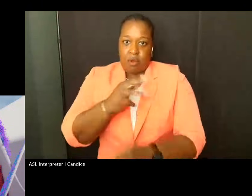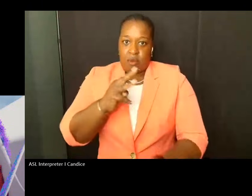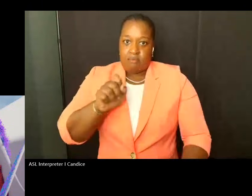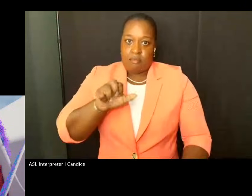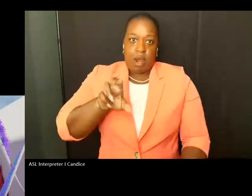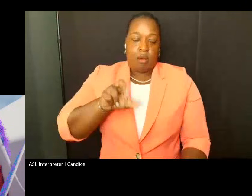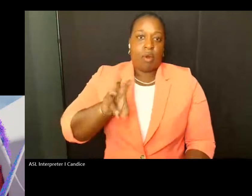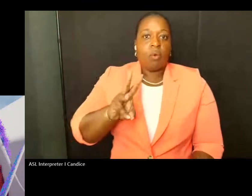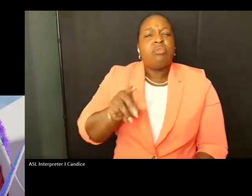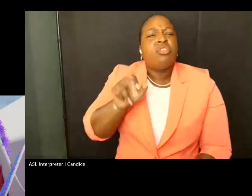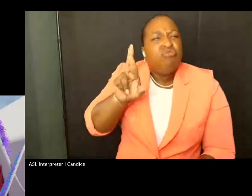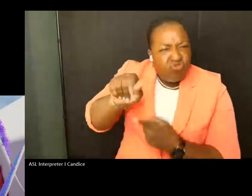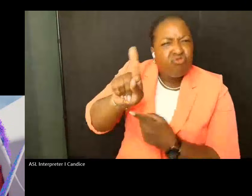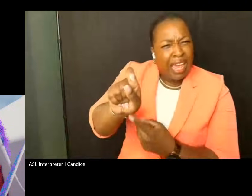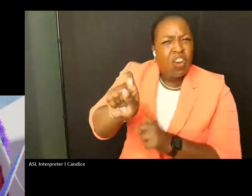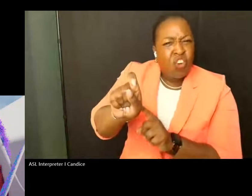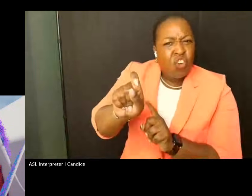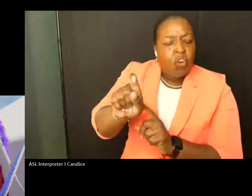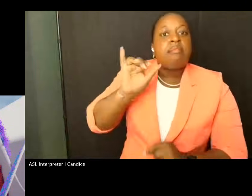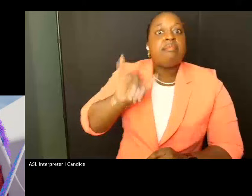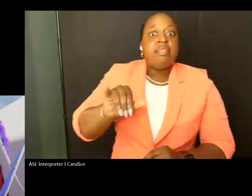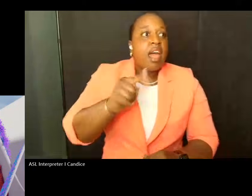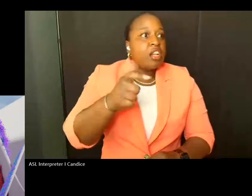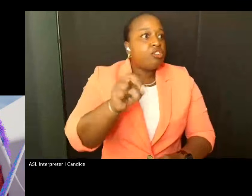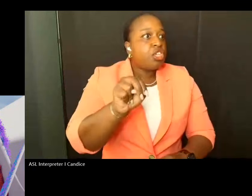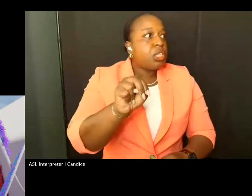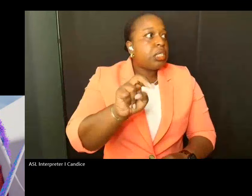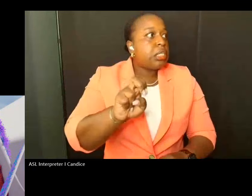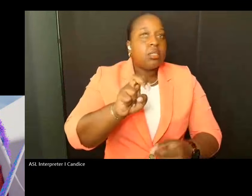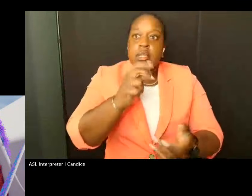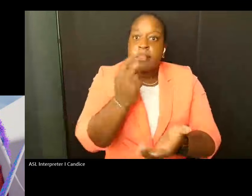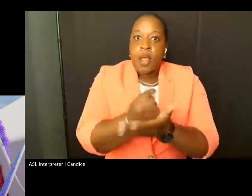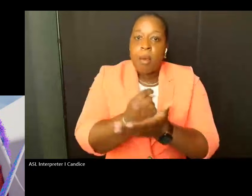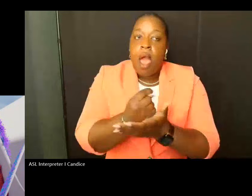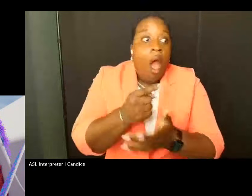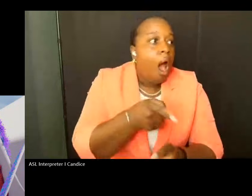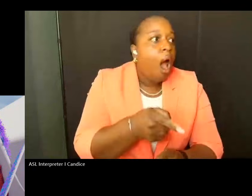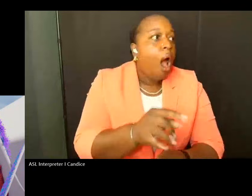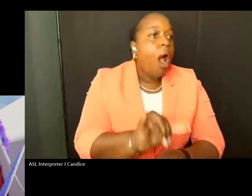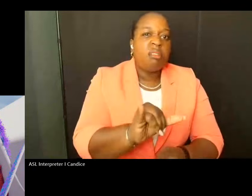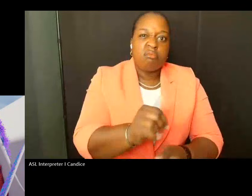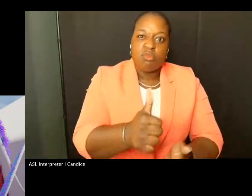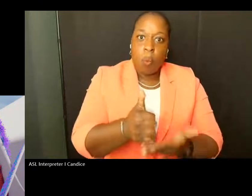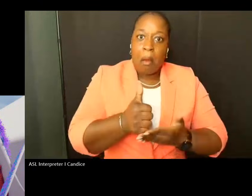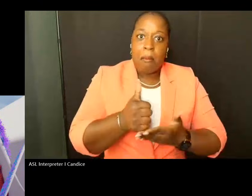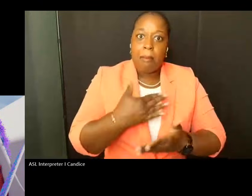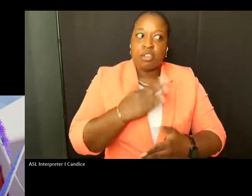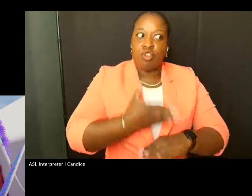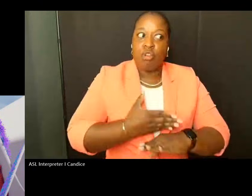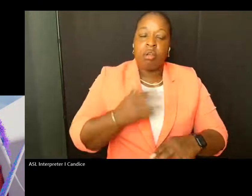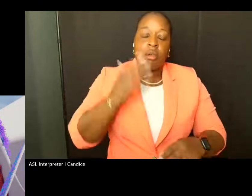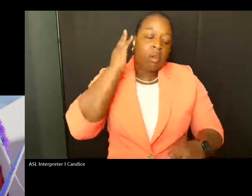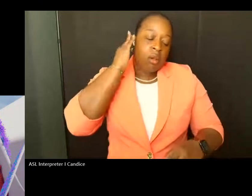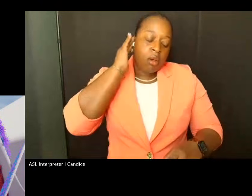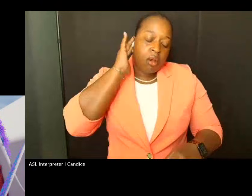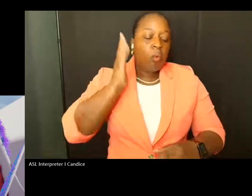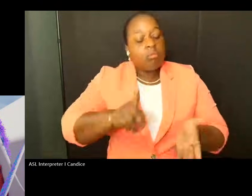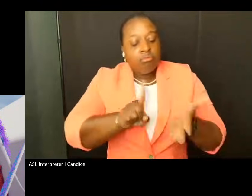the gene therapy is where we lean to and I kind of did some research. We ended up at Cincinnati